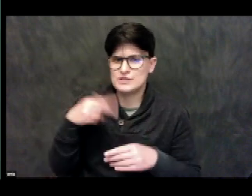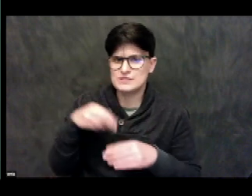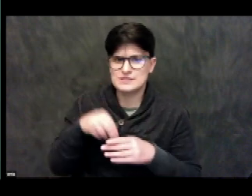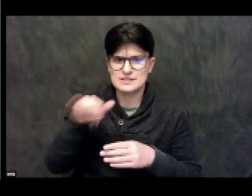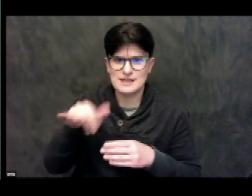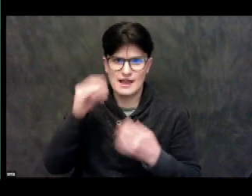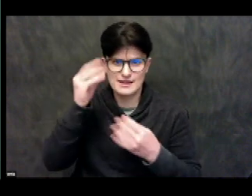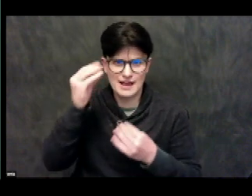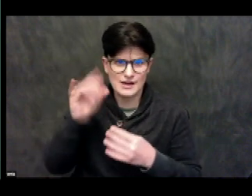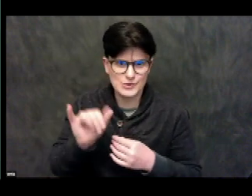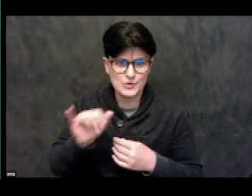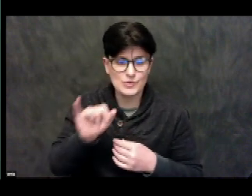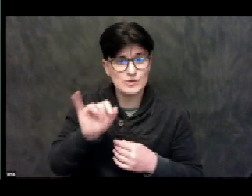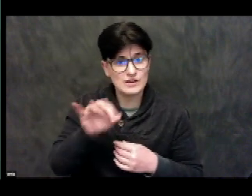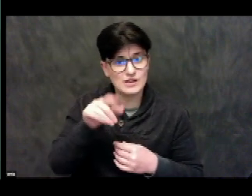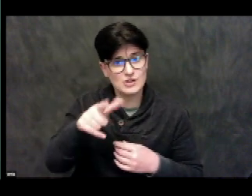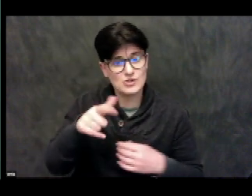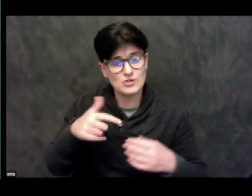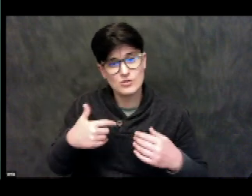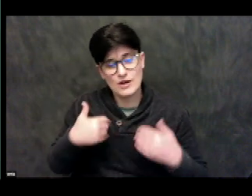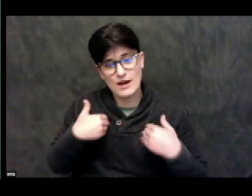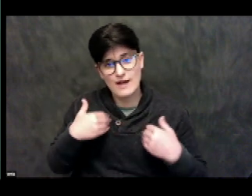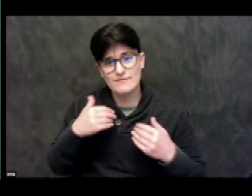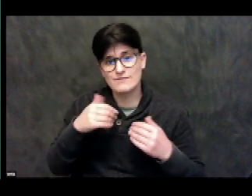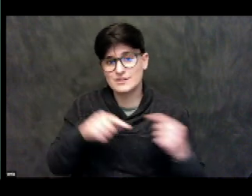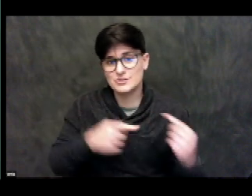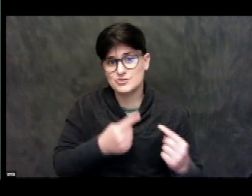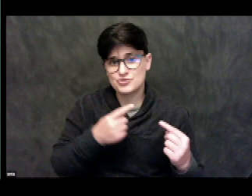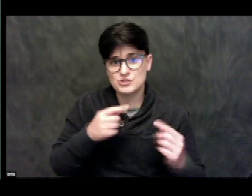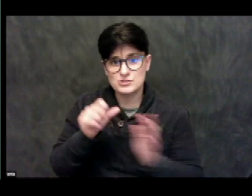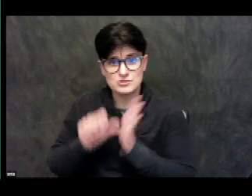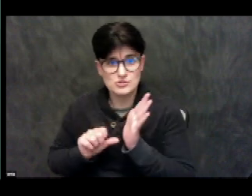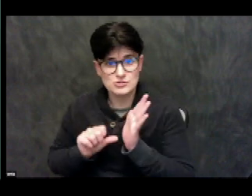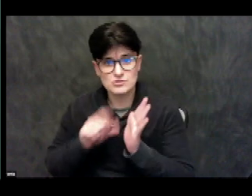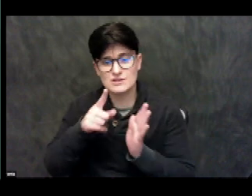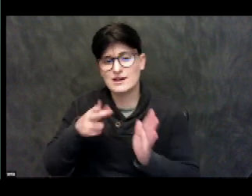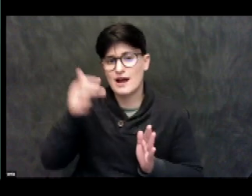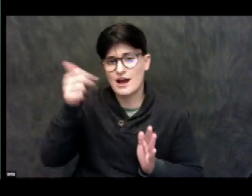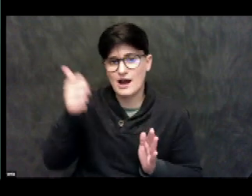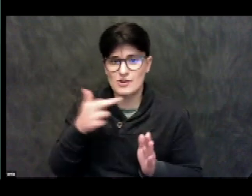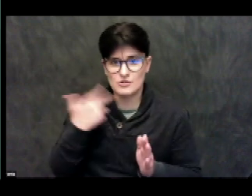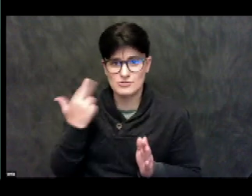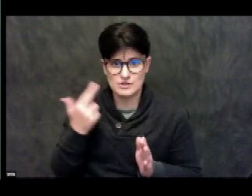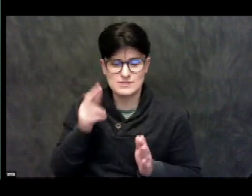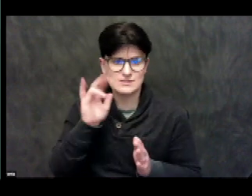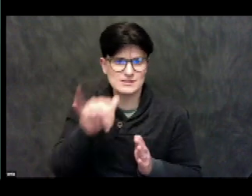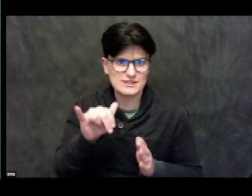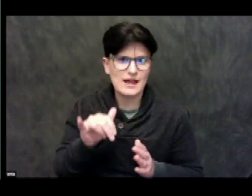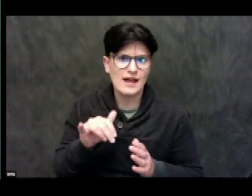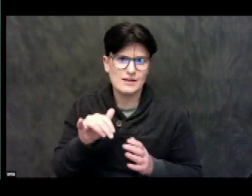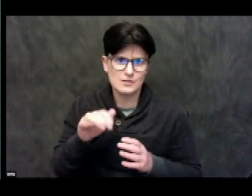an injury or have a surgery, that you are at higher risk and that is a mobility change throughout a pregnancy,